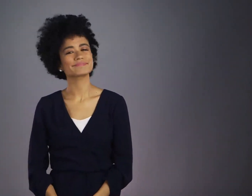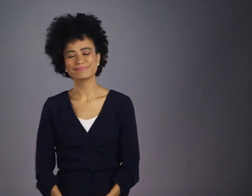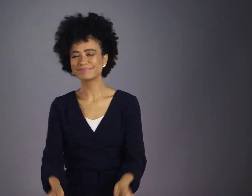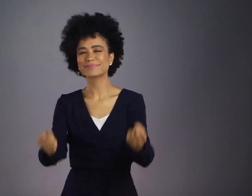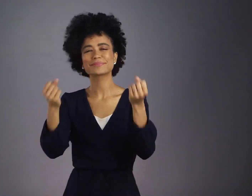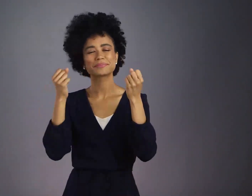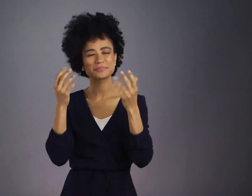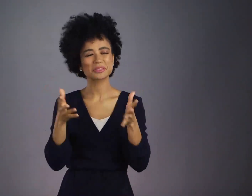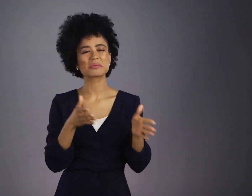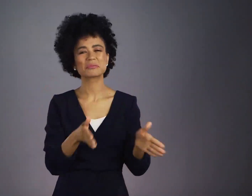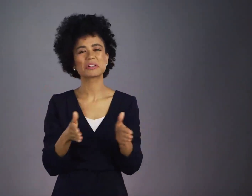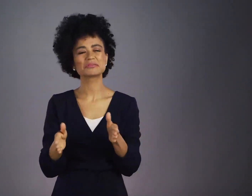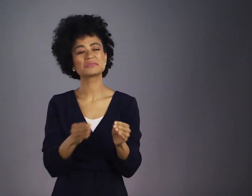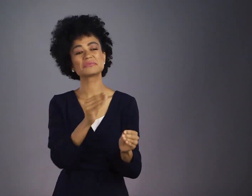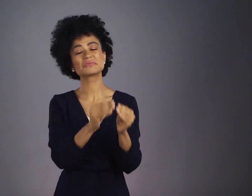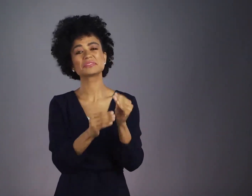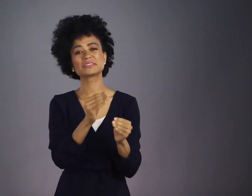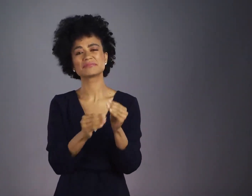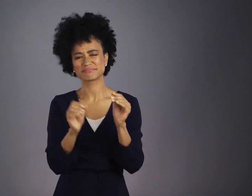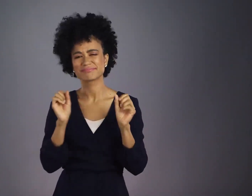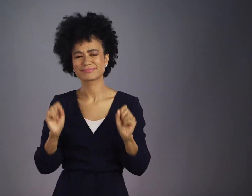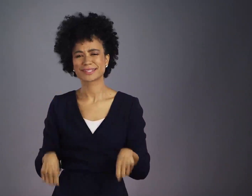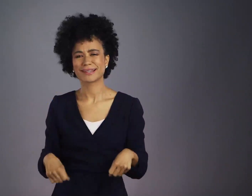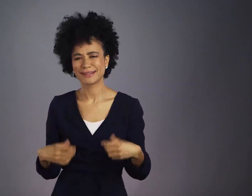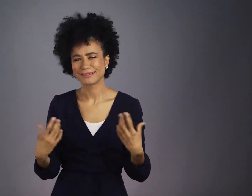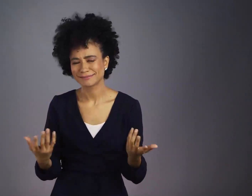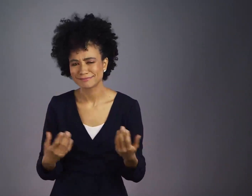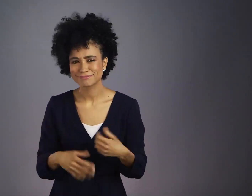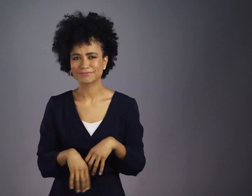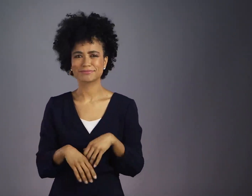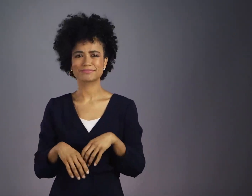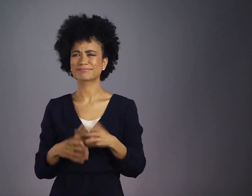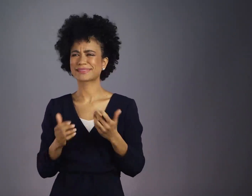Although these reparations take innumerable forms,